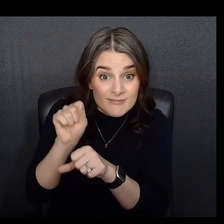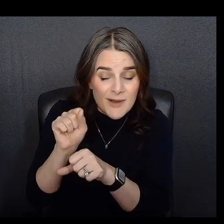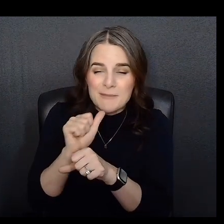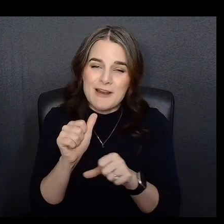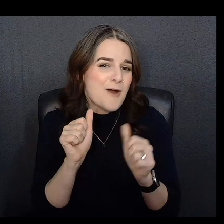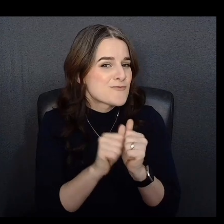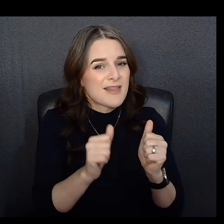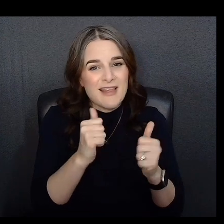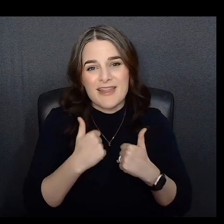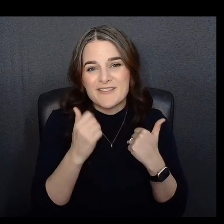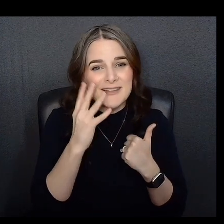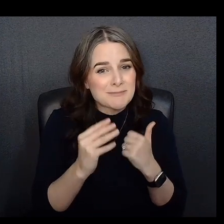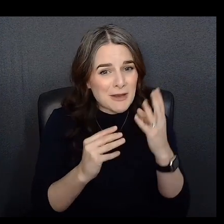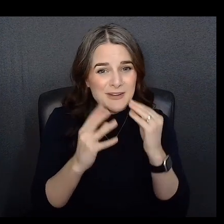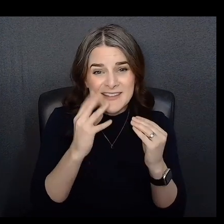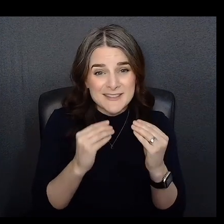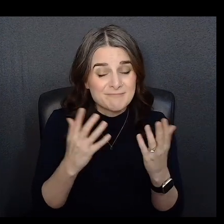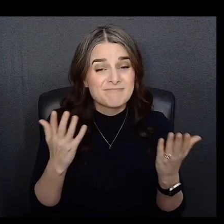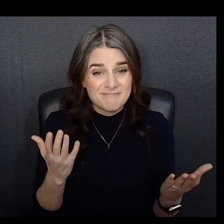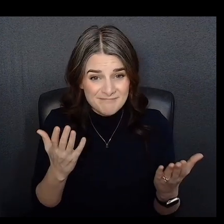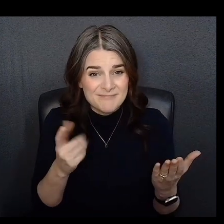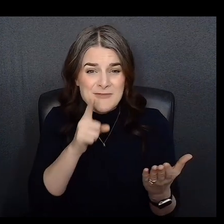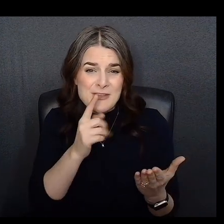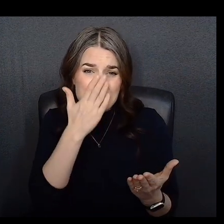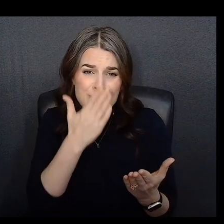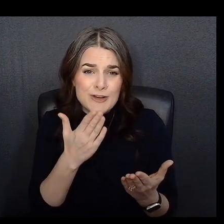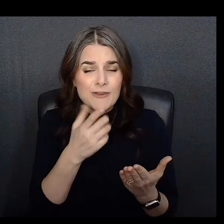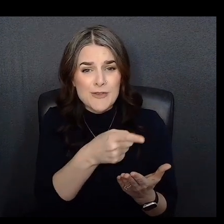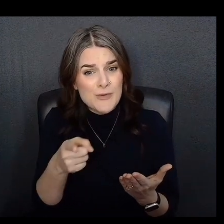a person with lived experience. So it's really good to go and seek out